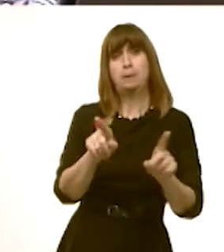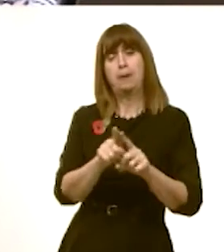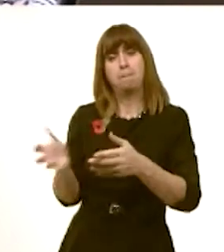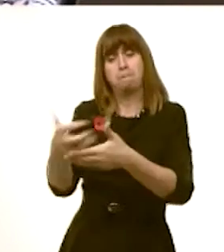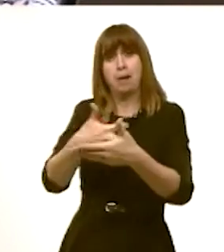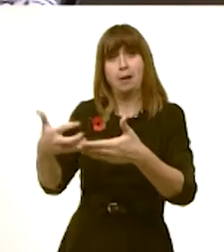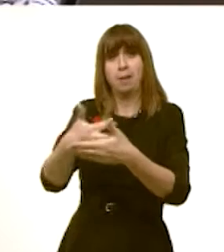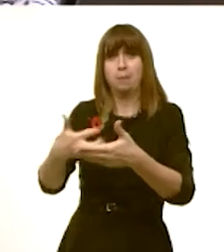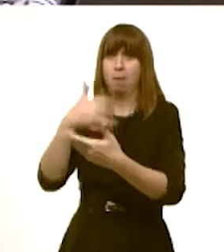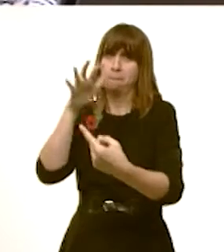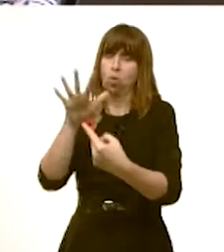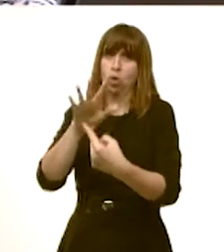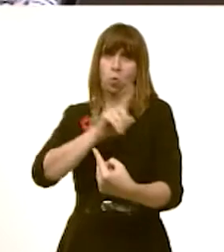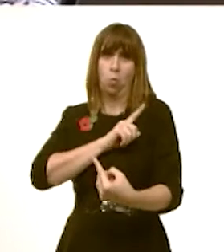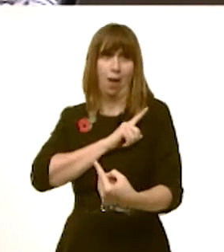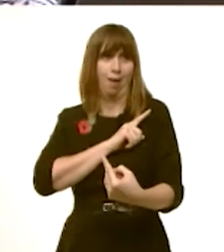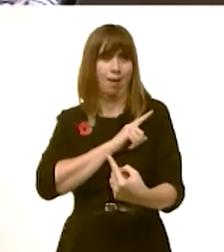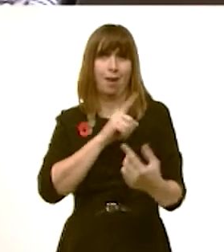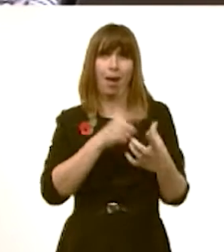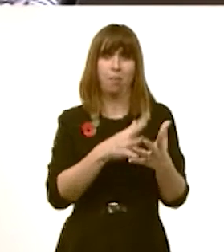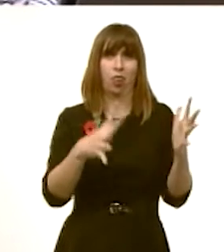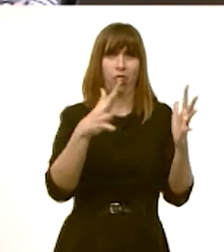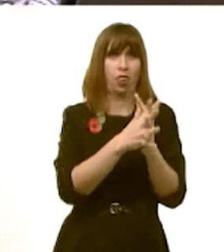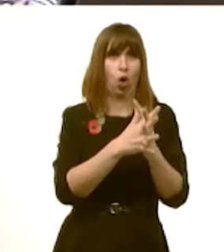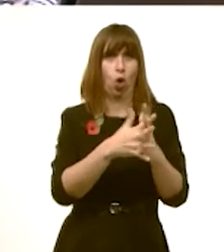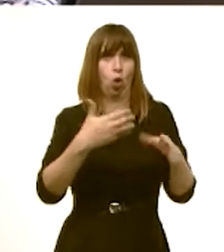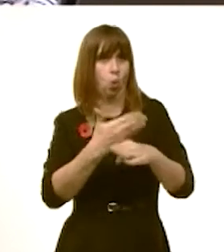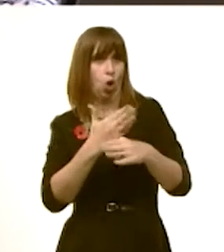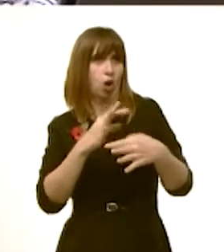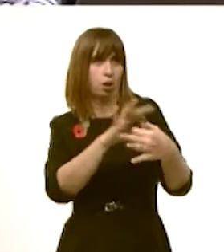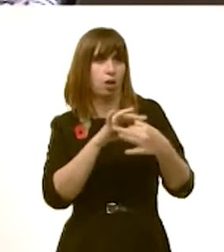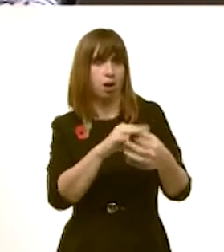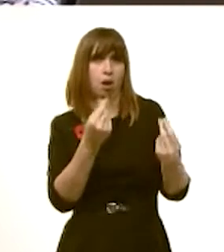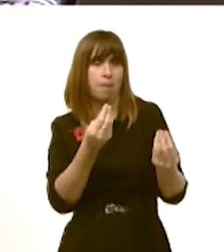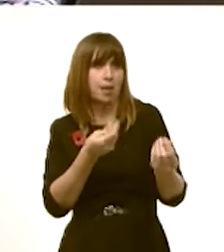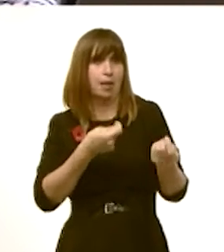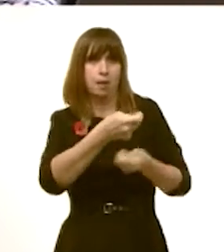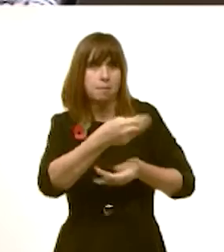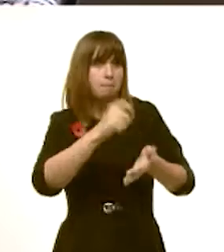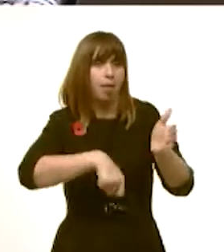on its viability in the long term. The same is true of opencast mining, I suspect, as well, given the supply chain that exists there.